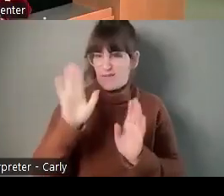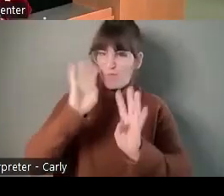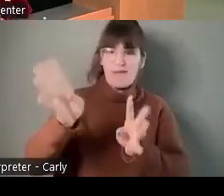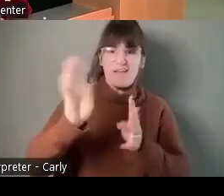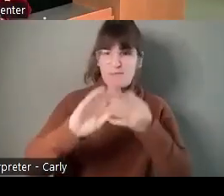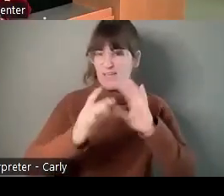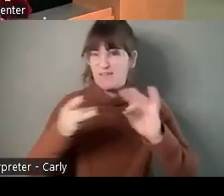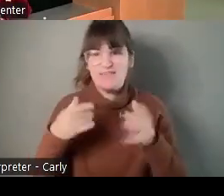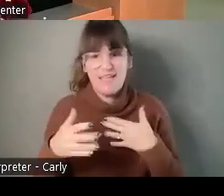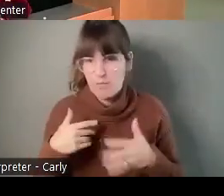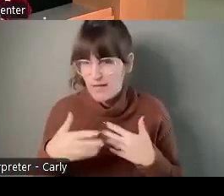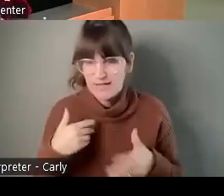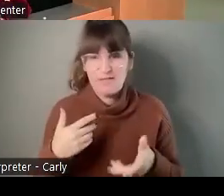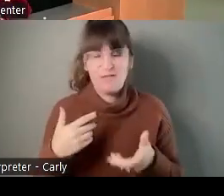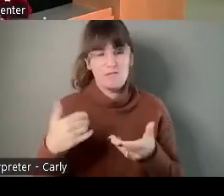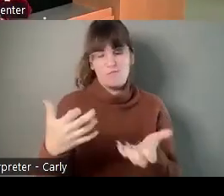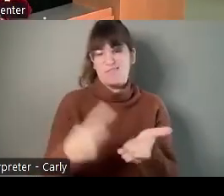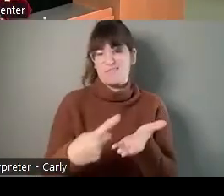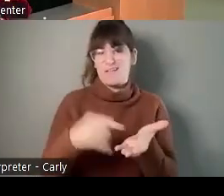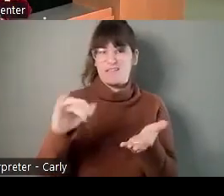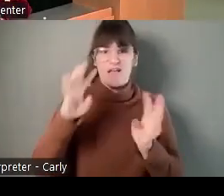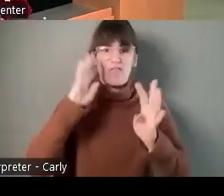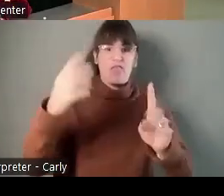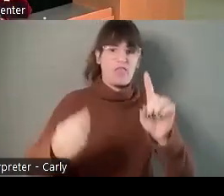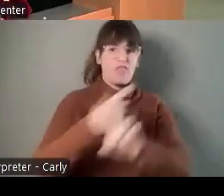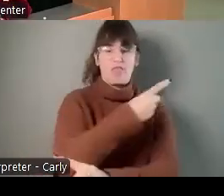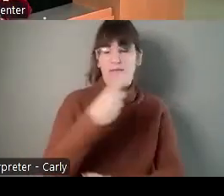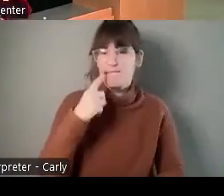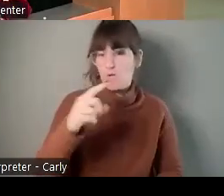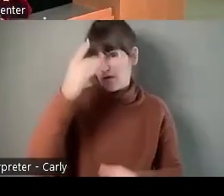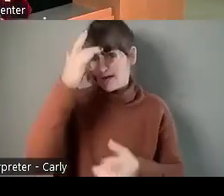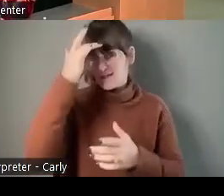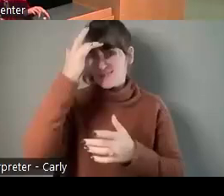like to talk about confabulation as something that happens in delirium and dementia. It's a version